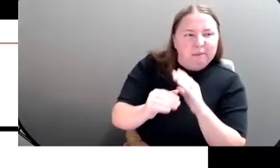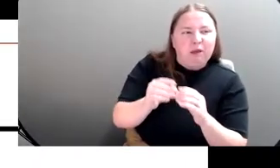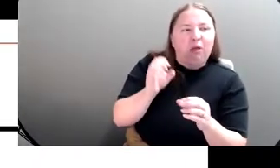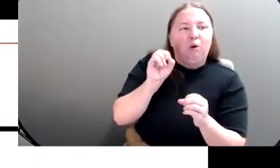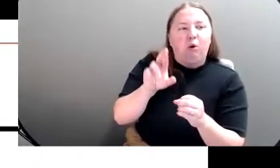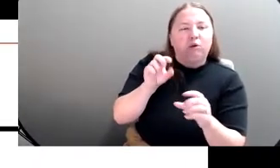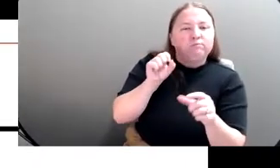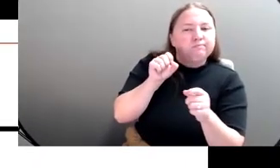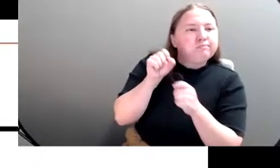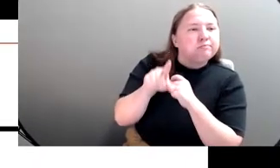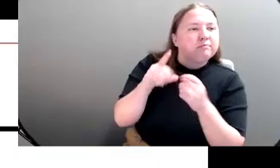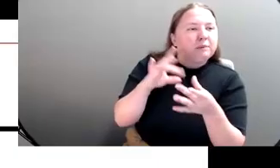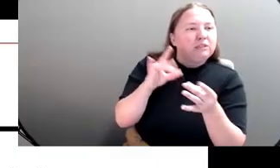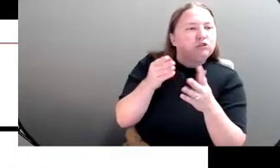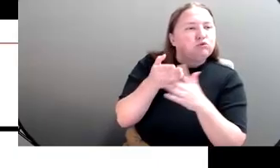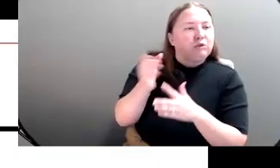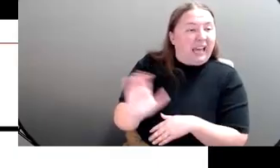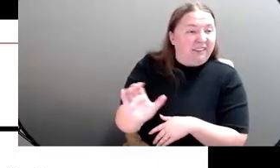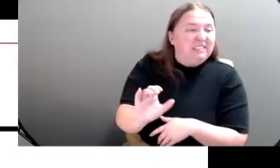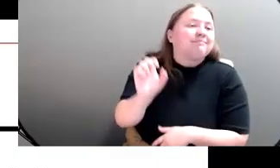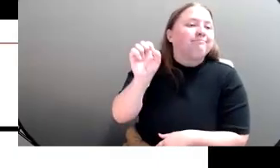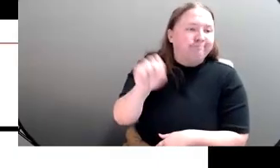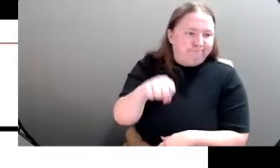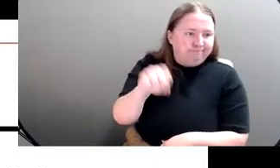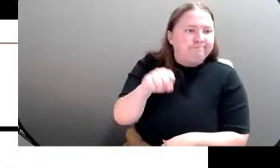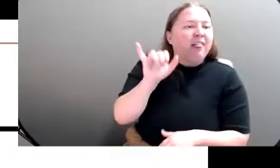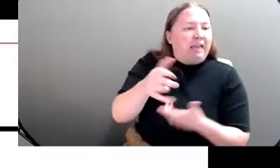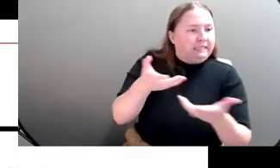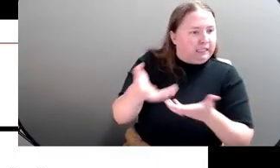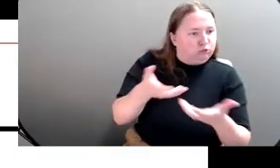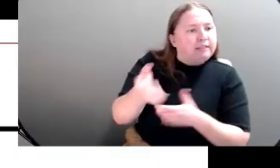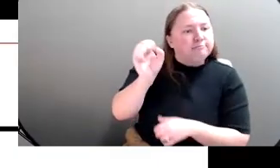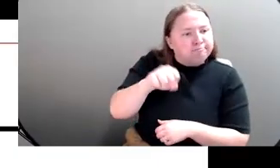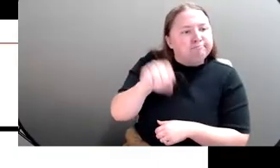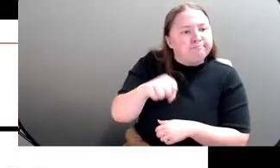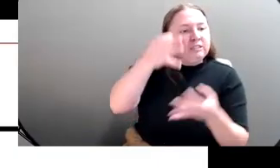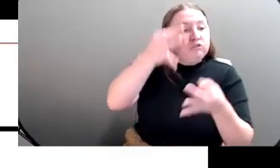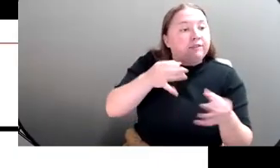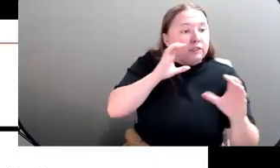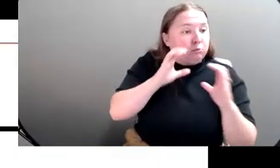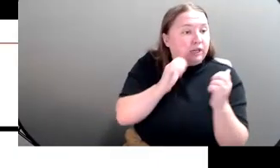in the Canvas inbox, yeah, you are interacting with them. You're definitely communicating with them, especially